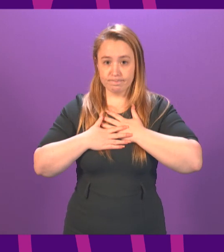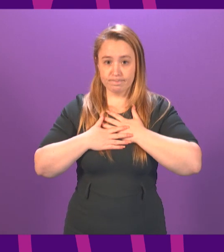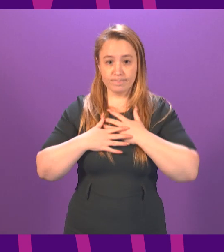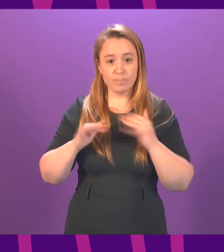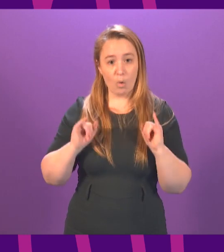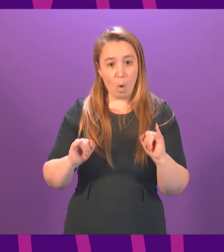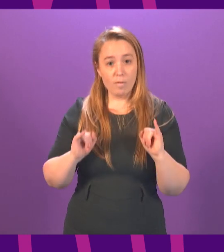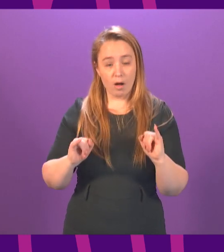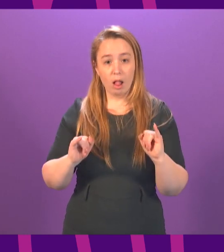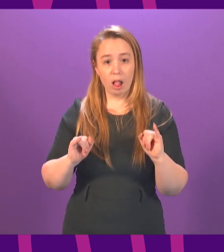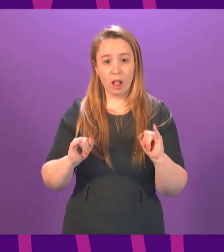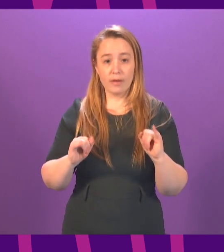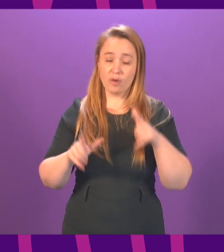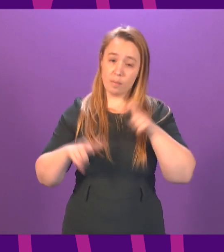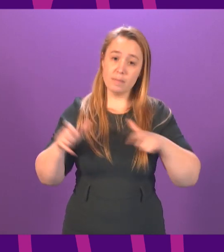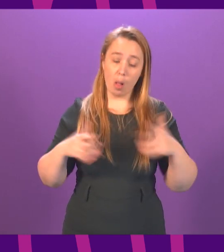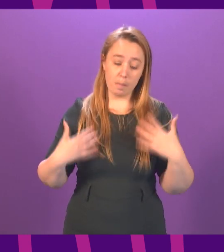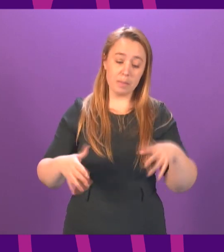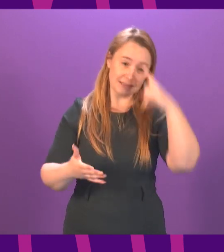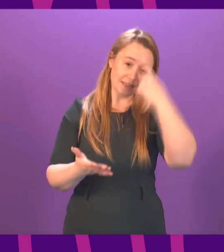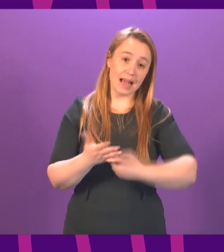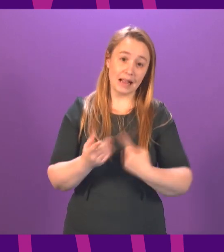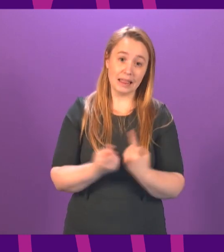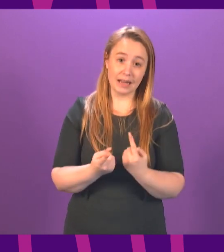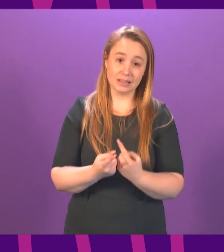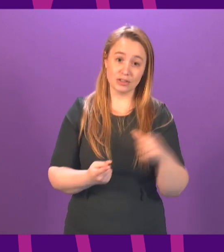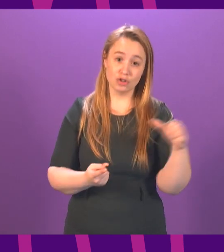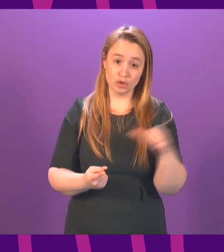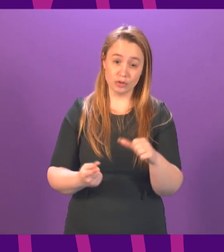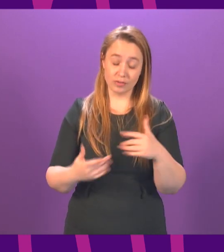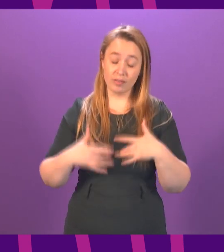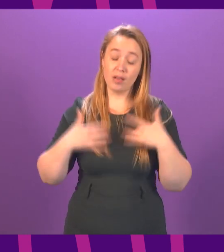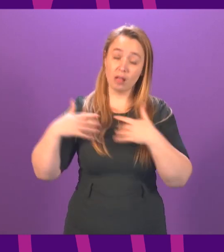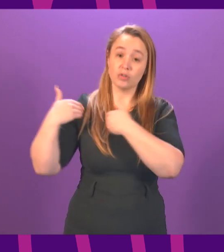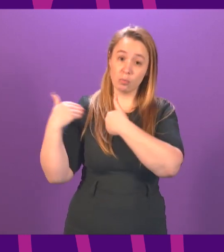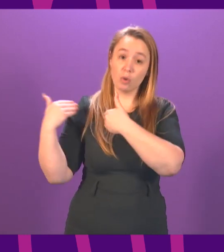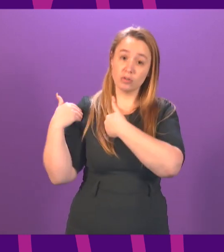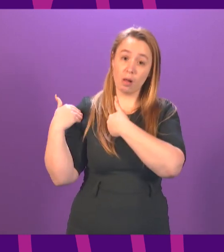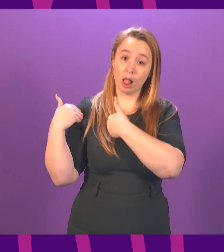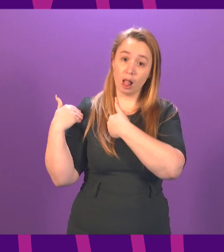who has been a decision maker in the pandemic. I am clear that I and my Government have tried